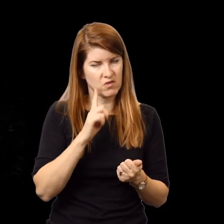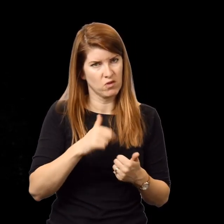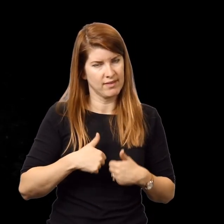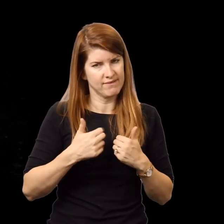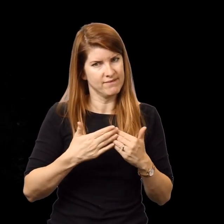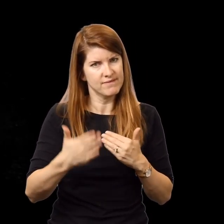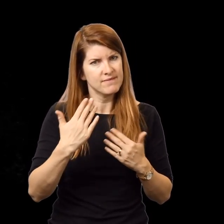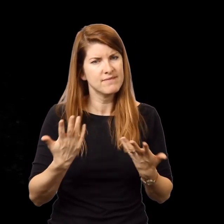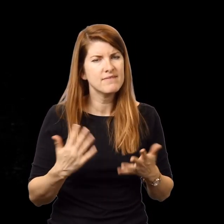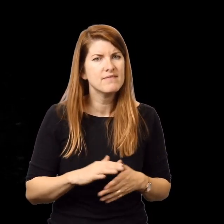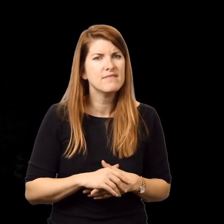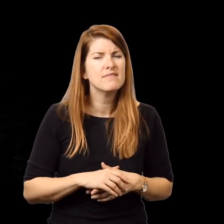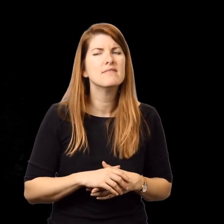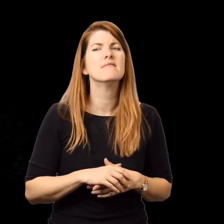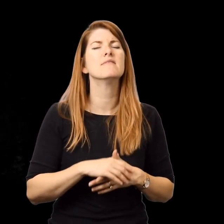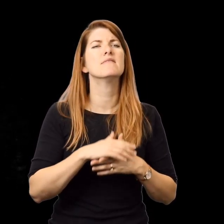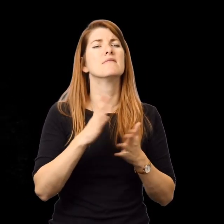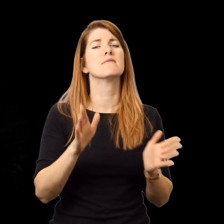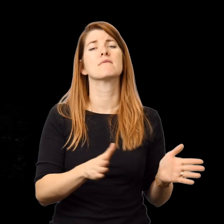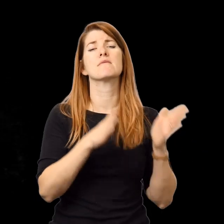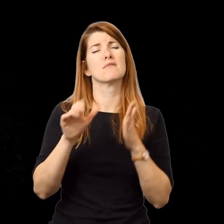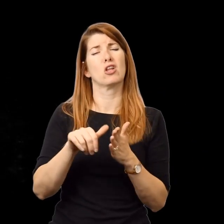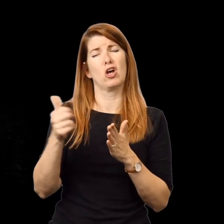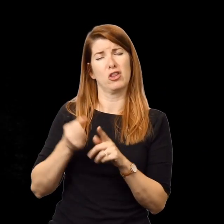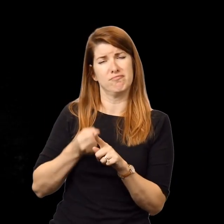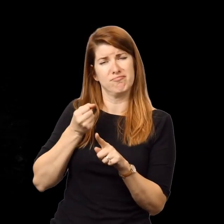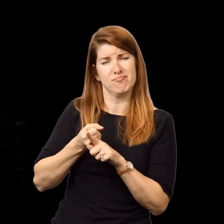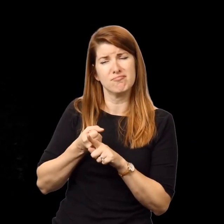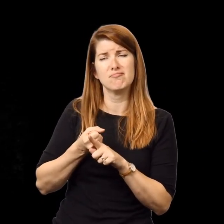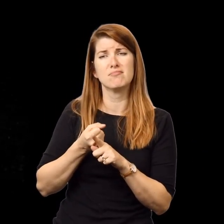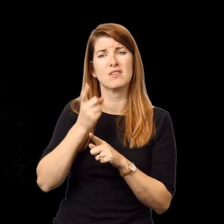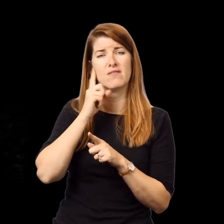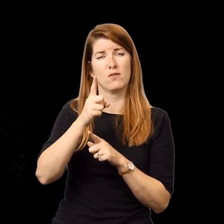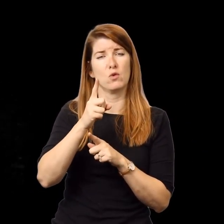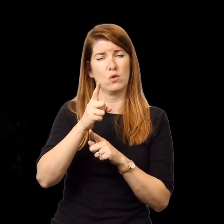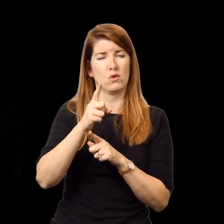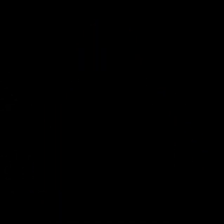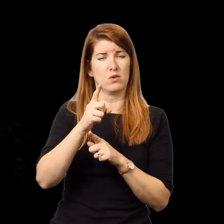And another consequence in terms of attachment and brain development for deaf and hard